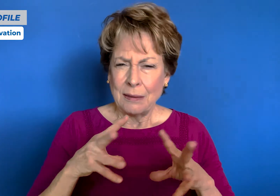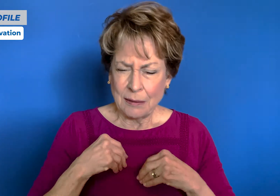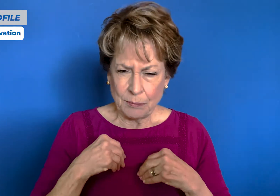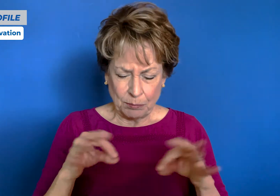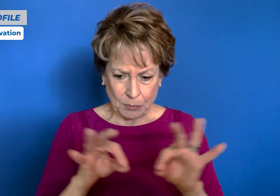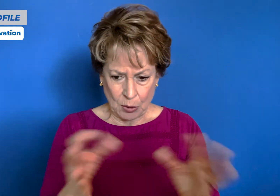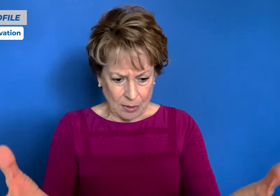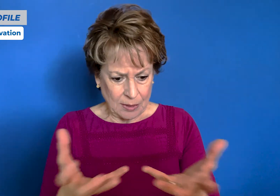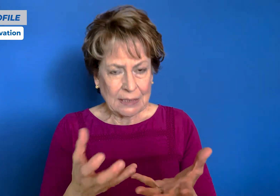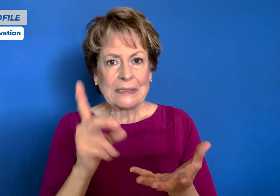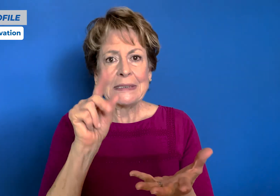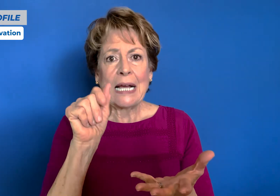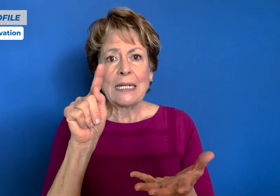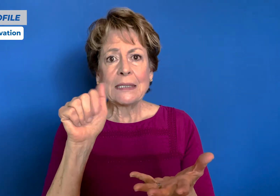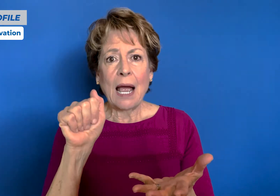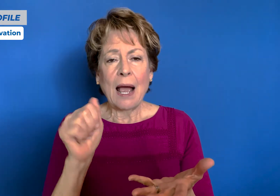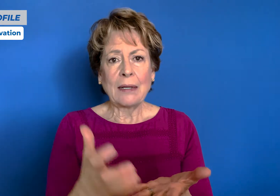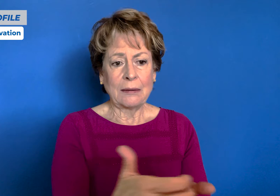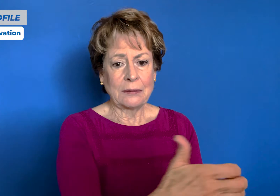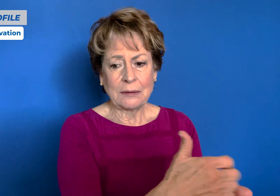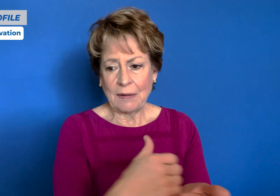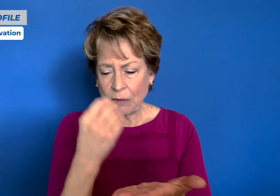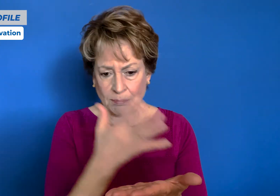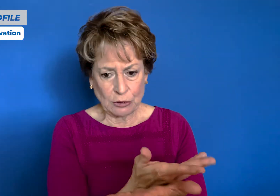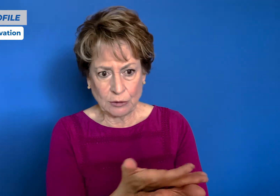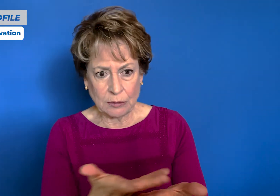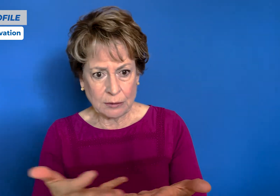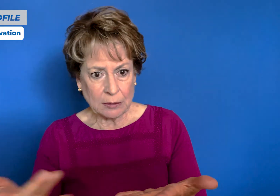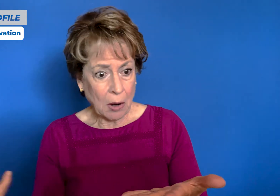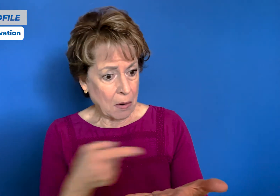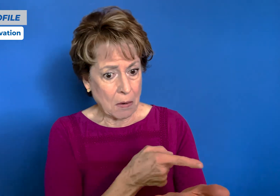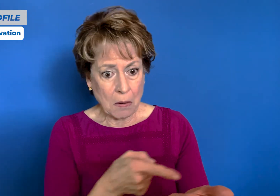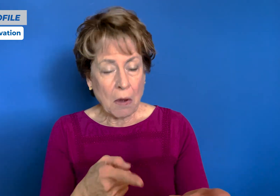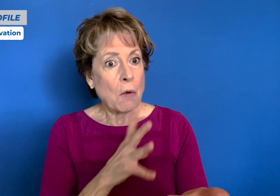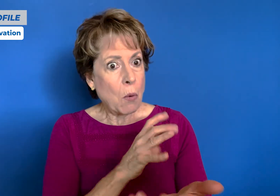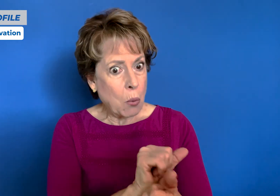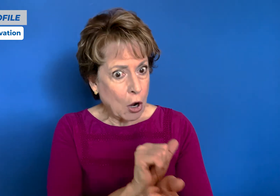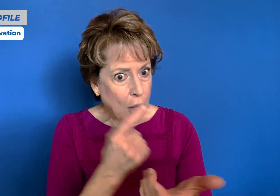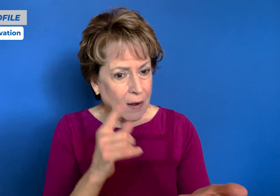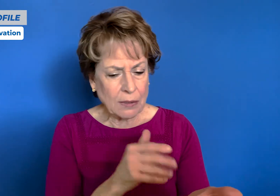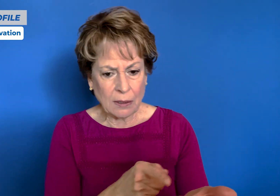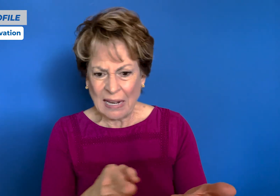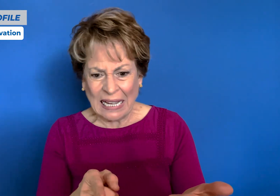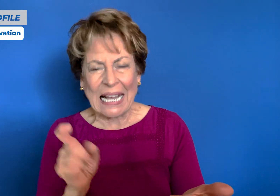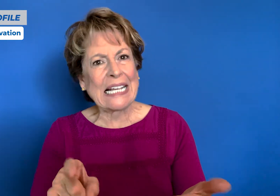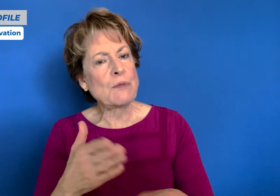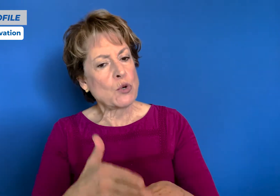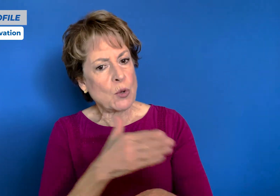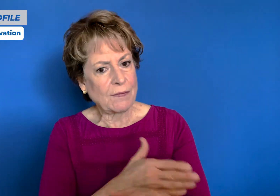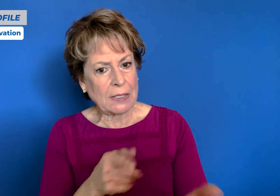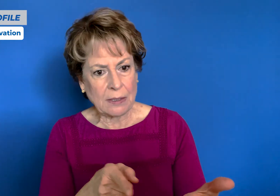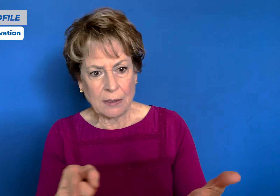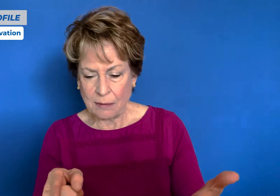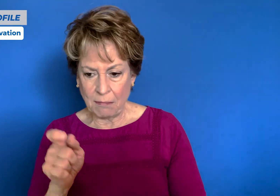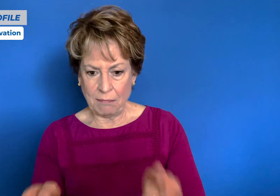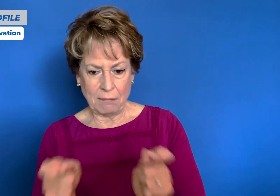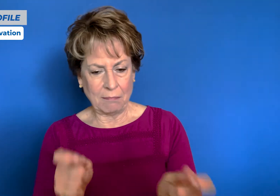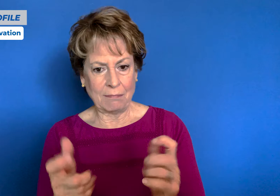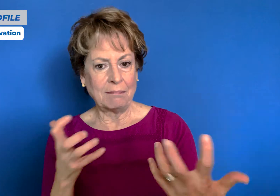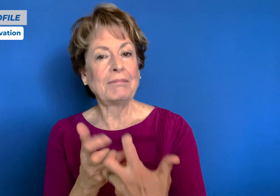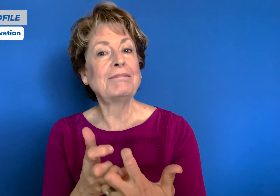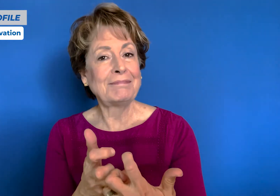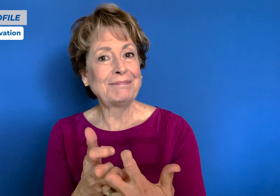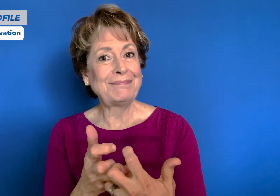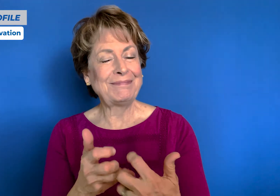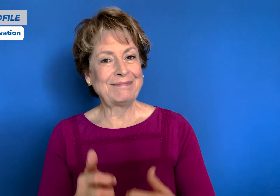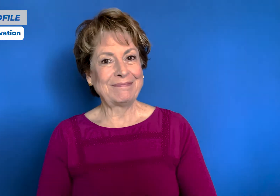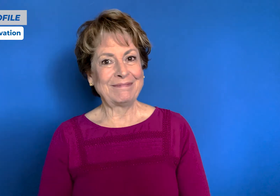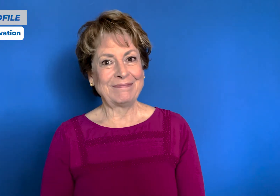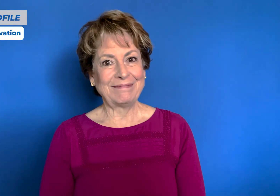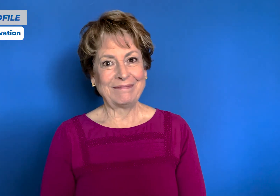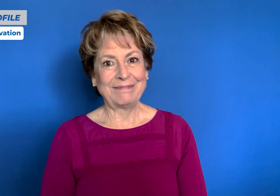Adopt a data-driven approach to determine what works, what needs improvement, and adjust accordingly.